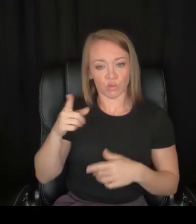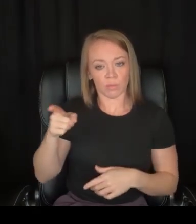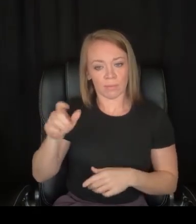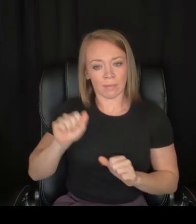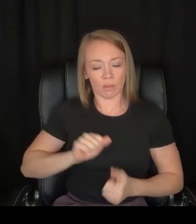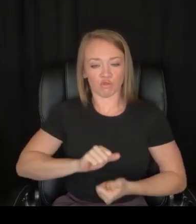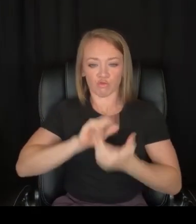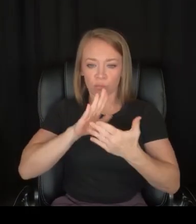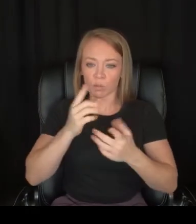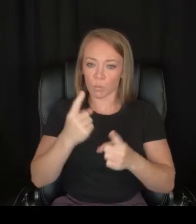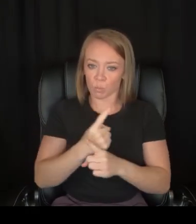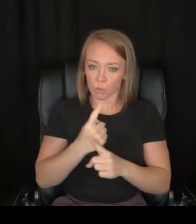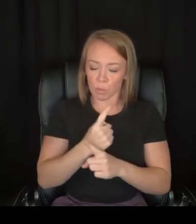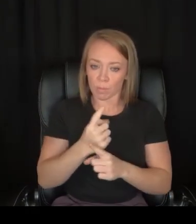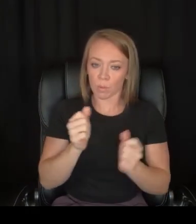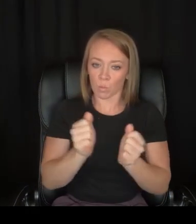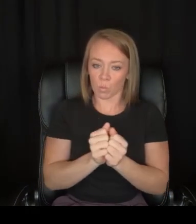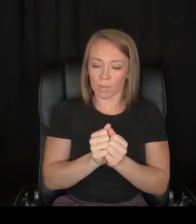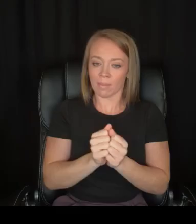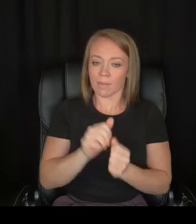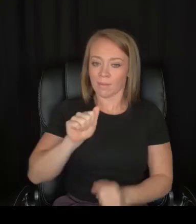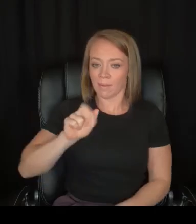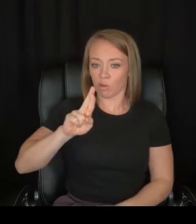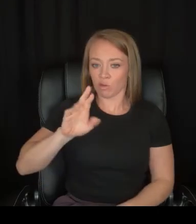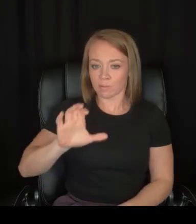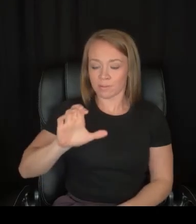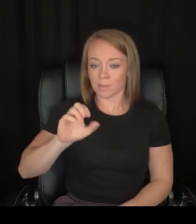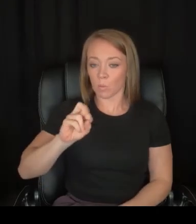appropriately through an AARC or 504 team meeting.